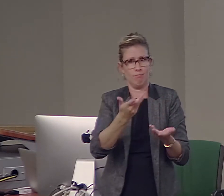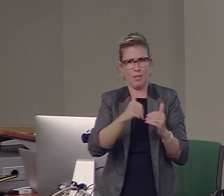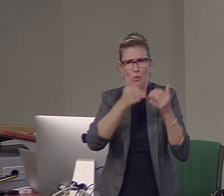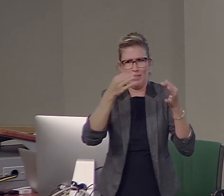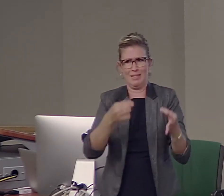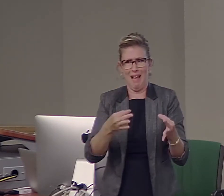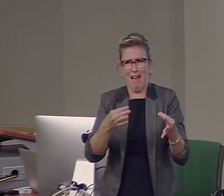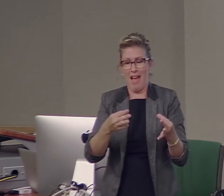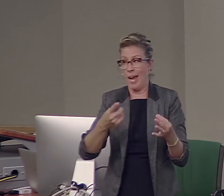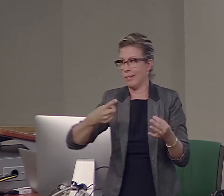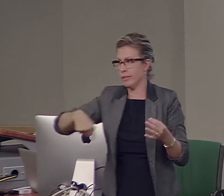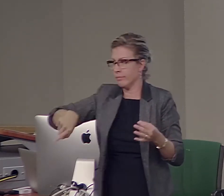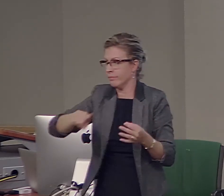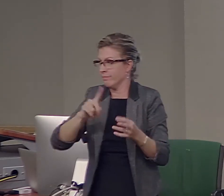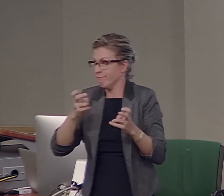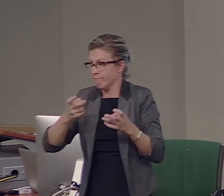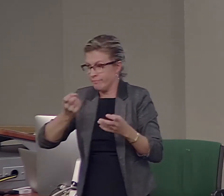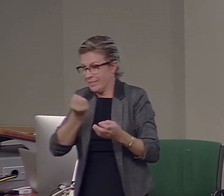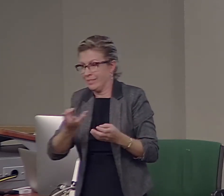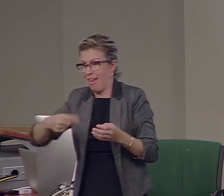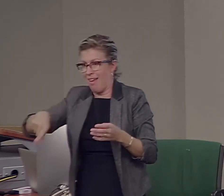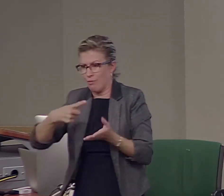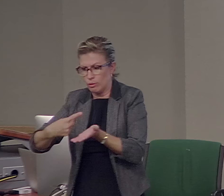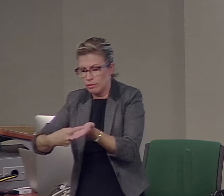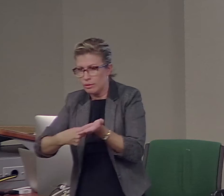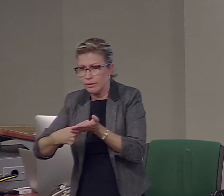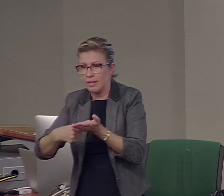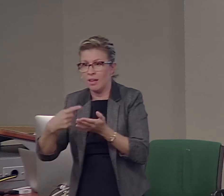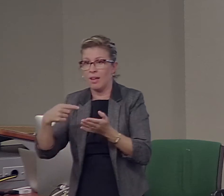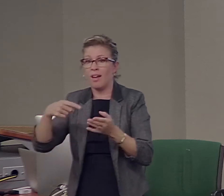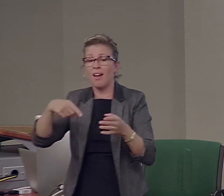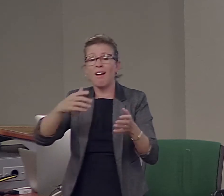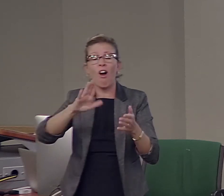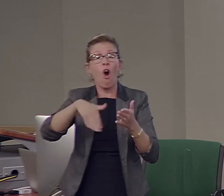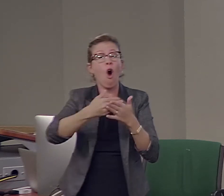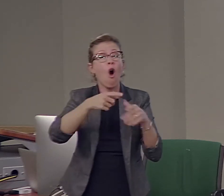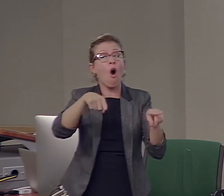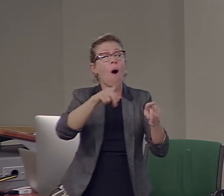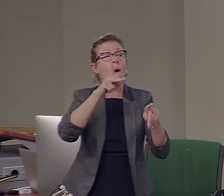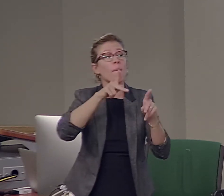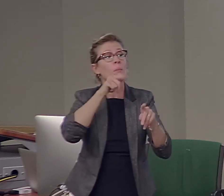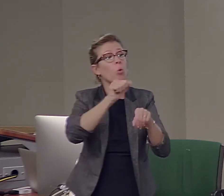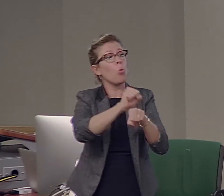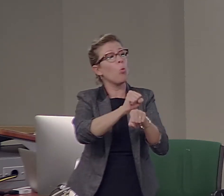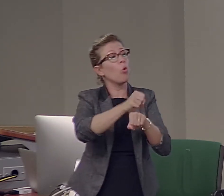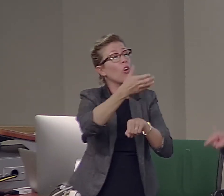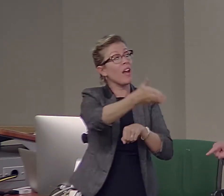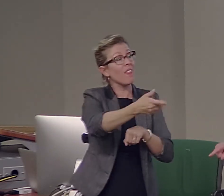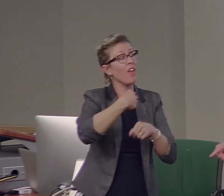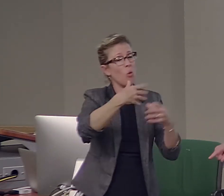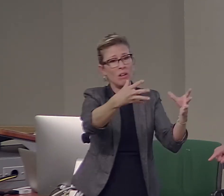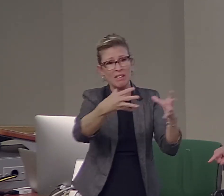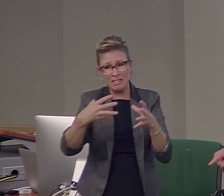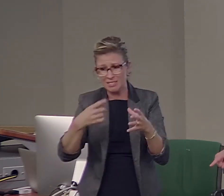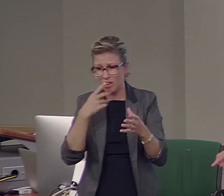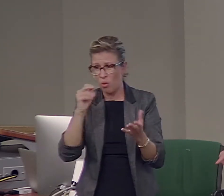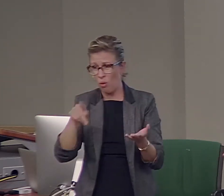We gathered all of the workers, the caregiver workers. And we said, okay, here is Child number one.